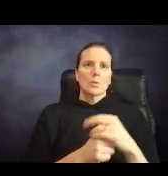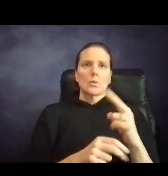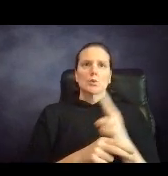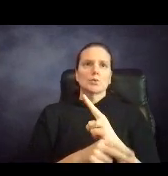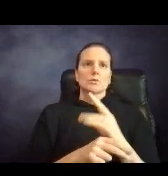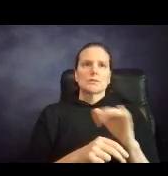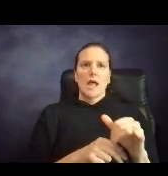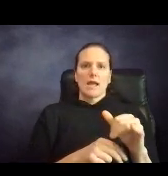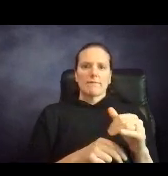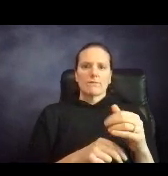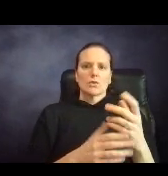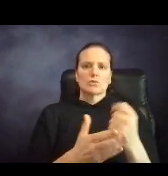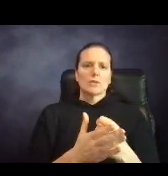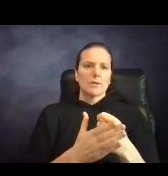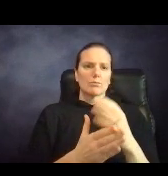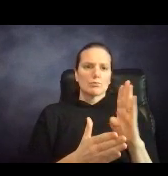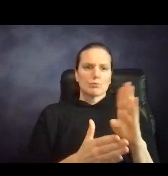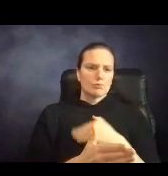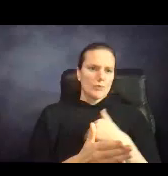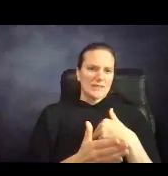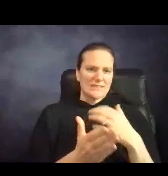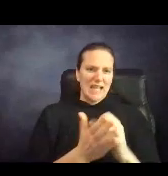It's just, we don't, we don't typically.